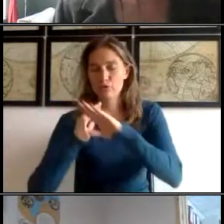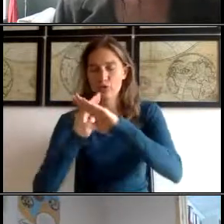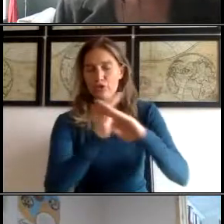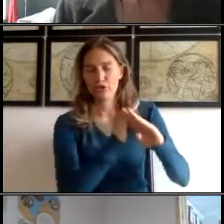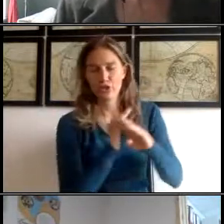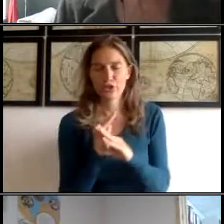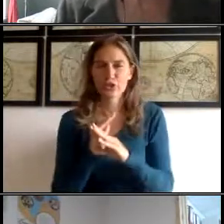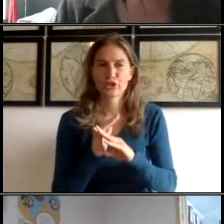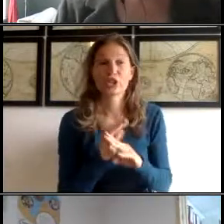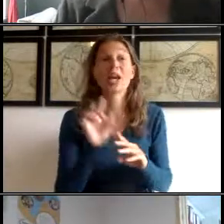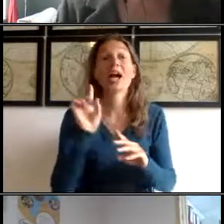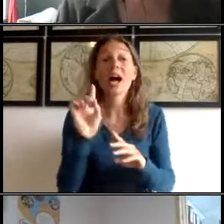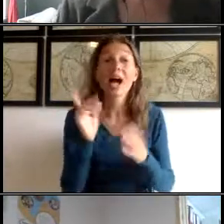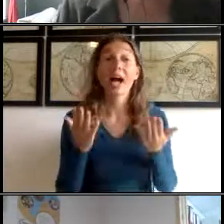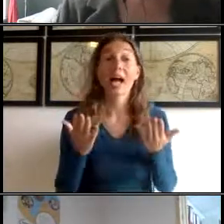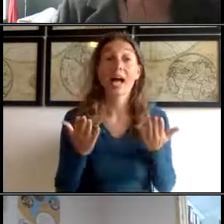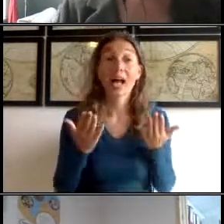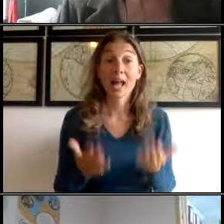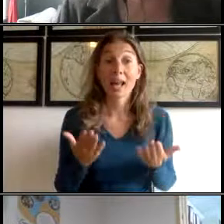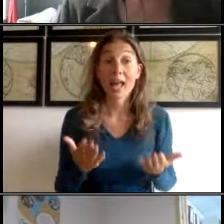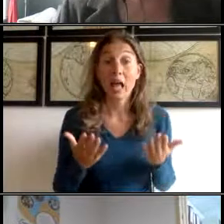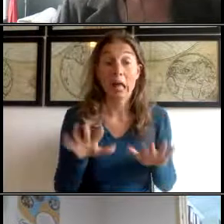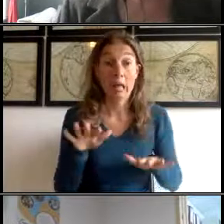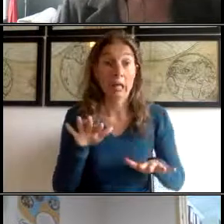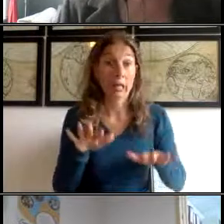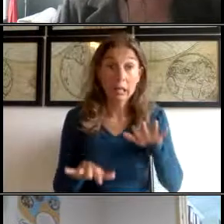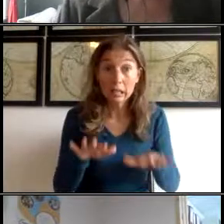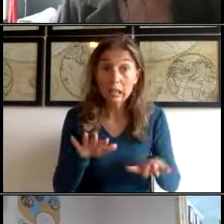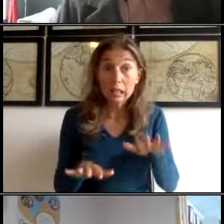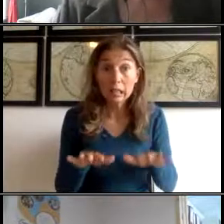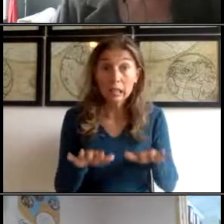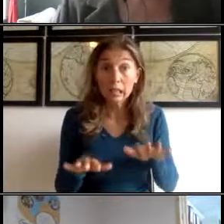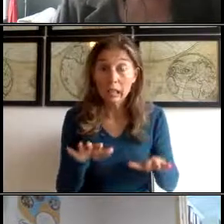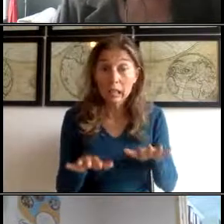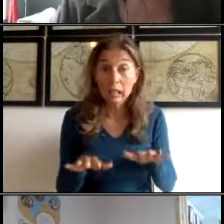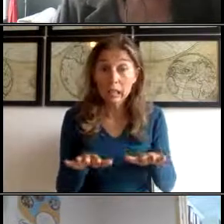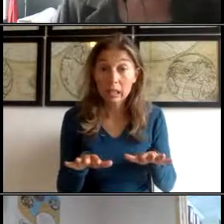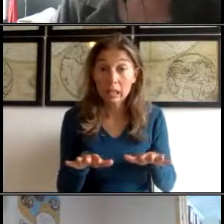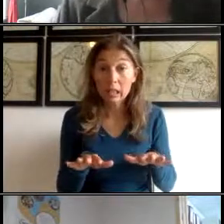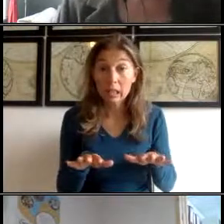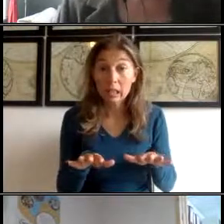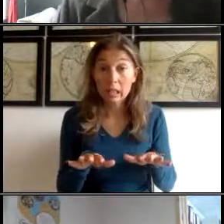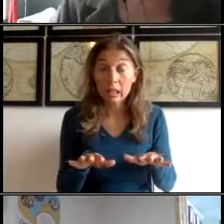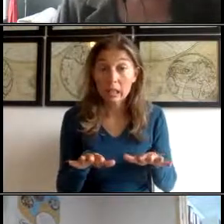And obviously I do have uncertainty about being a person with a disability